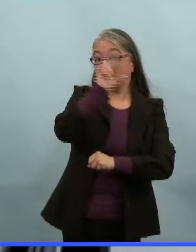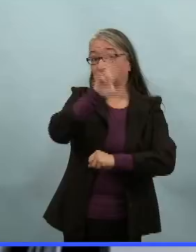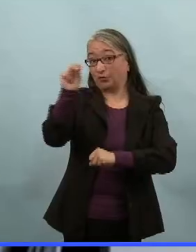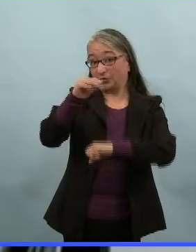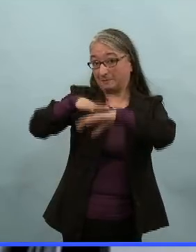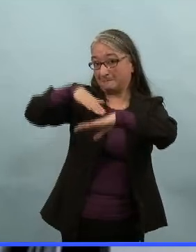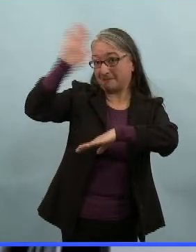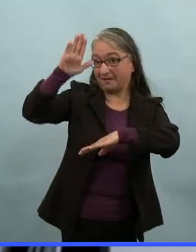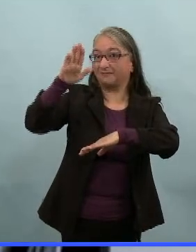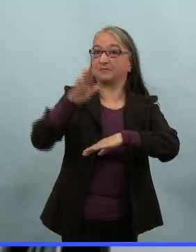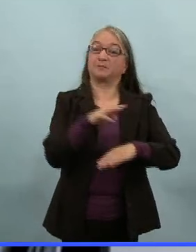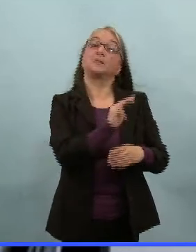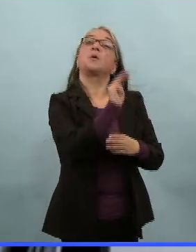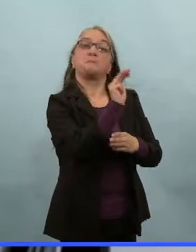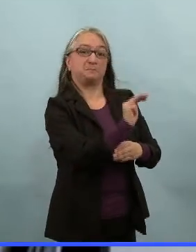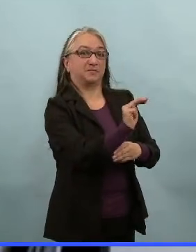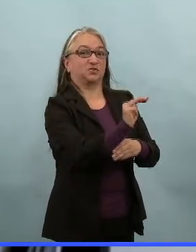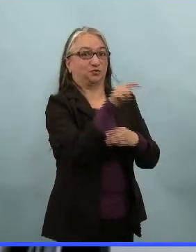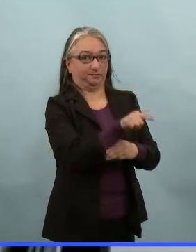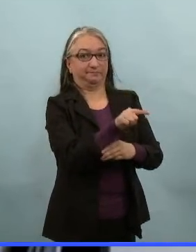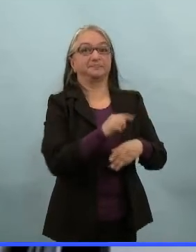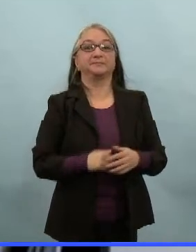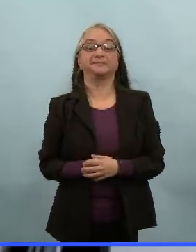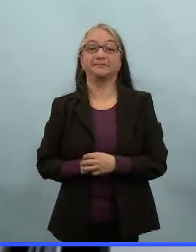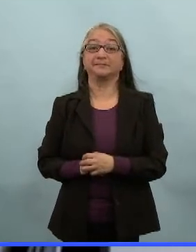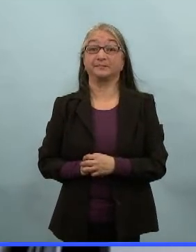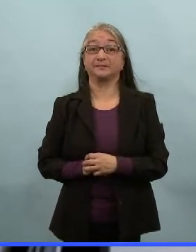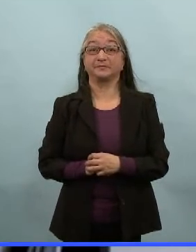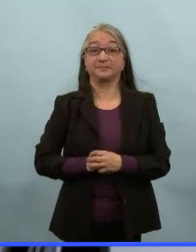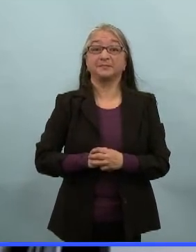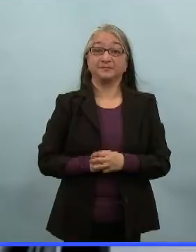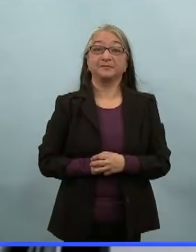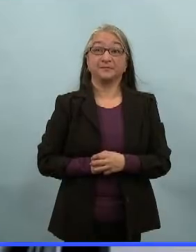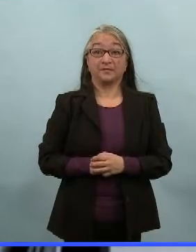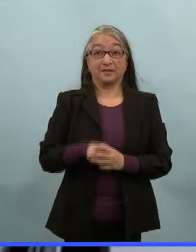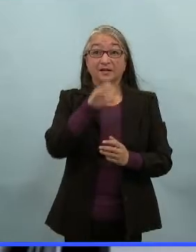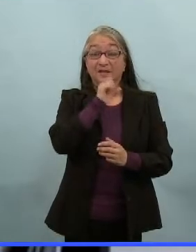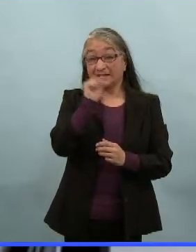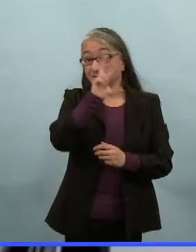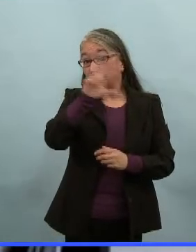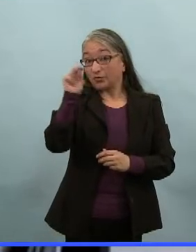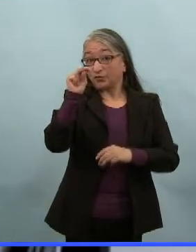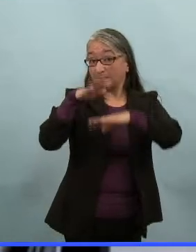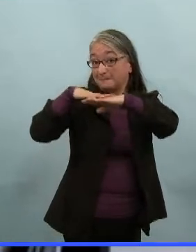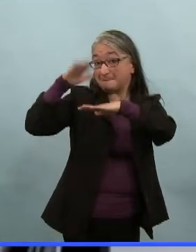people who are over 30 who already received a pfizer booster should not be worried we